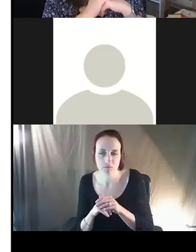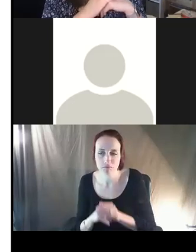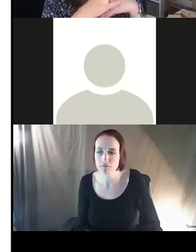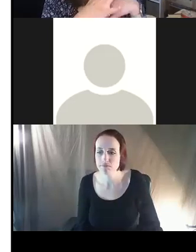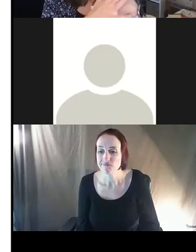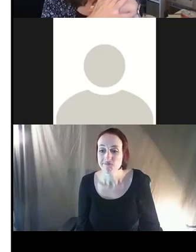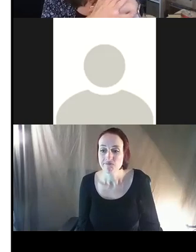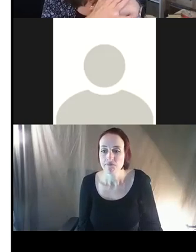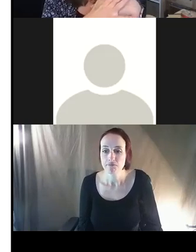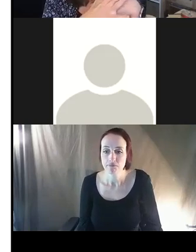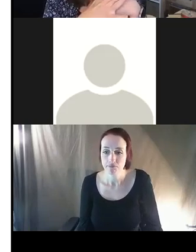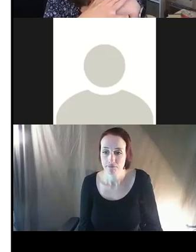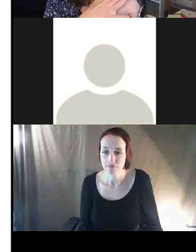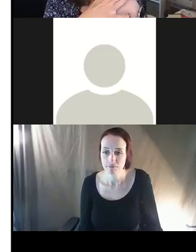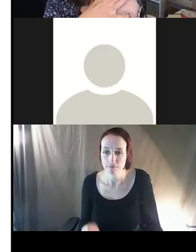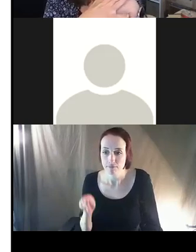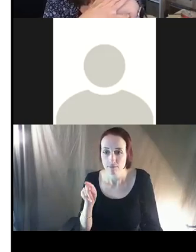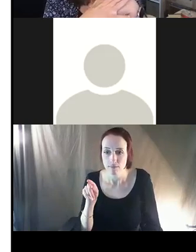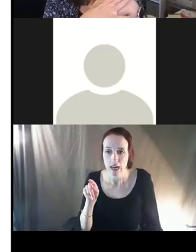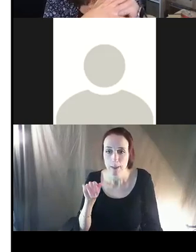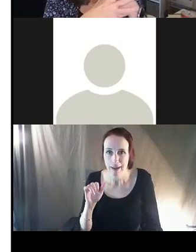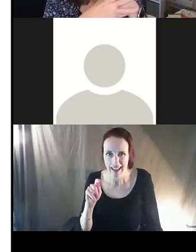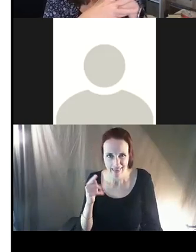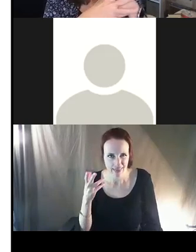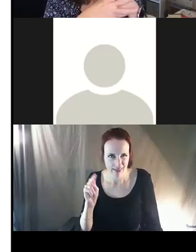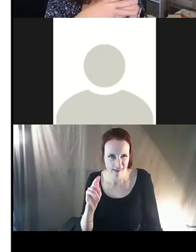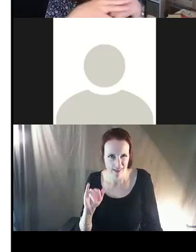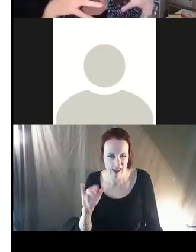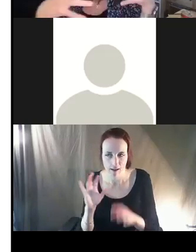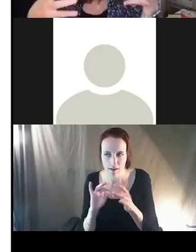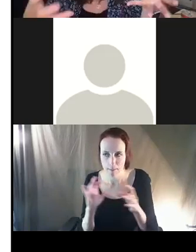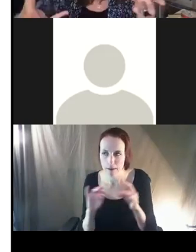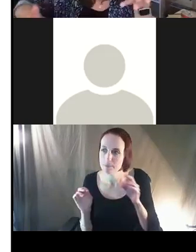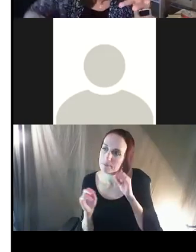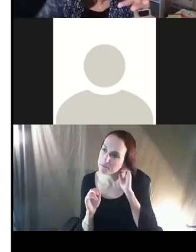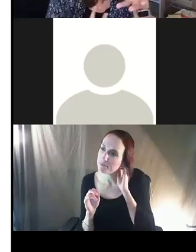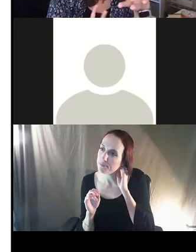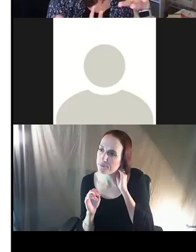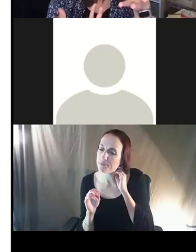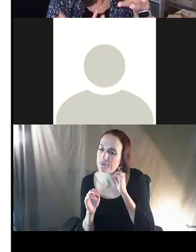Glenda Sims: On the python question, rarely do Jennie and I know what language something was